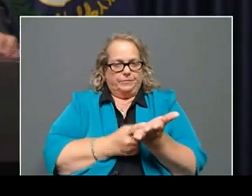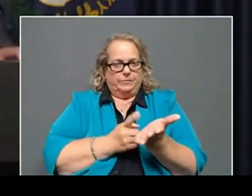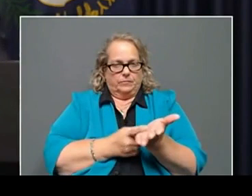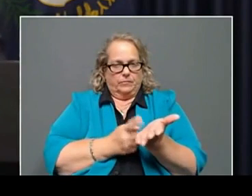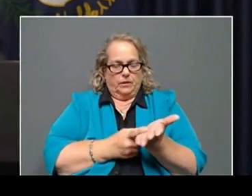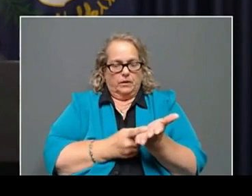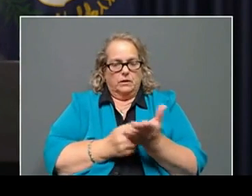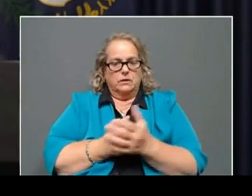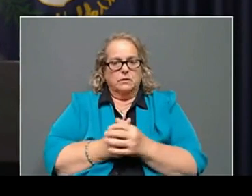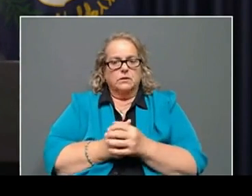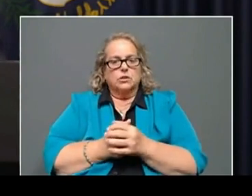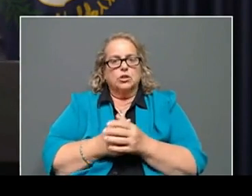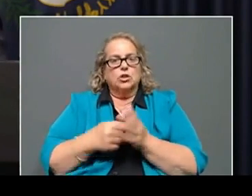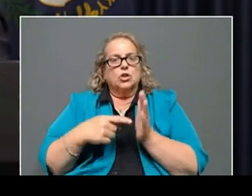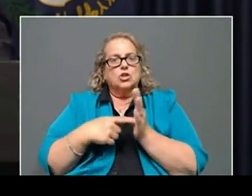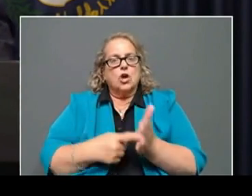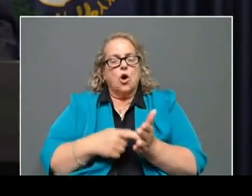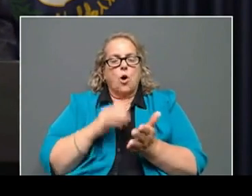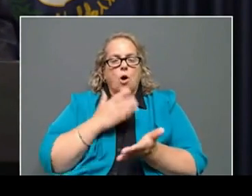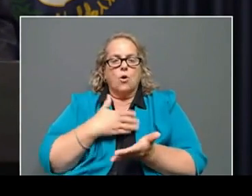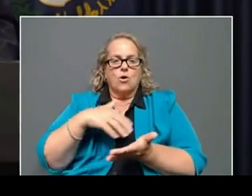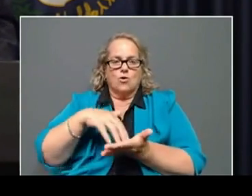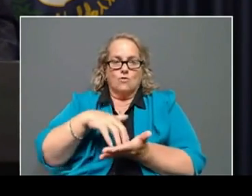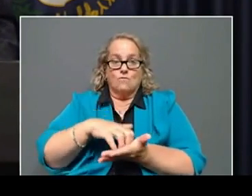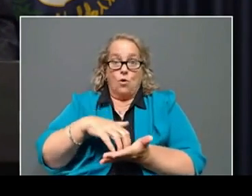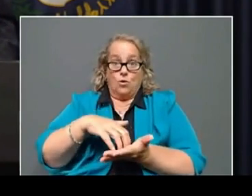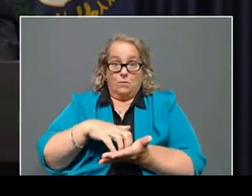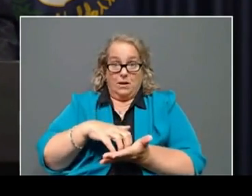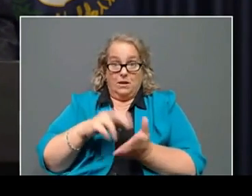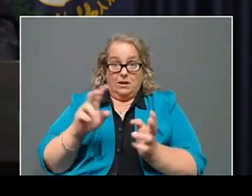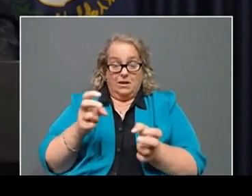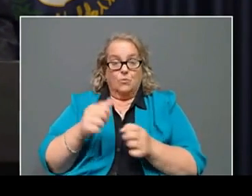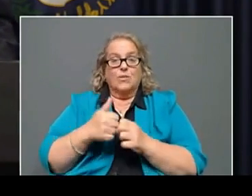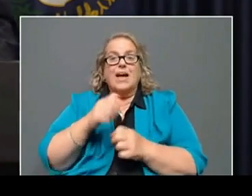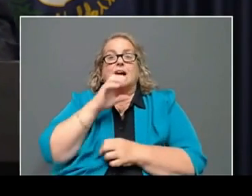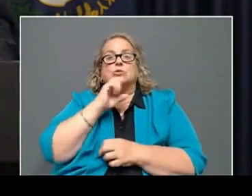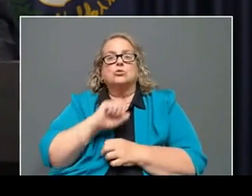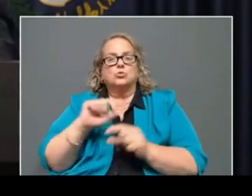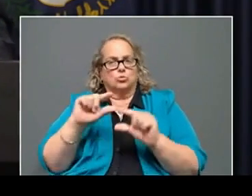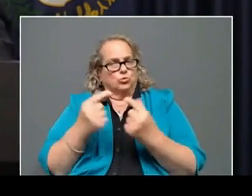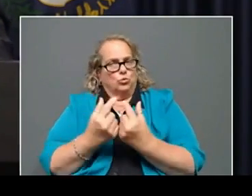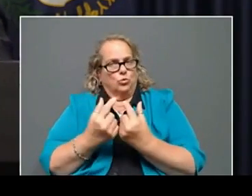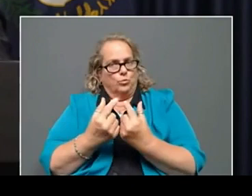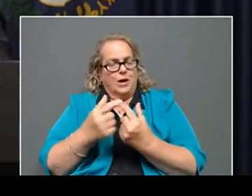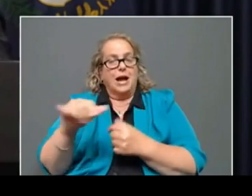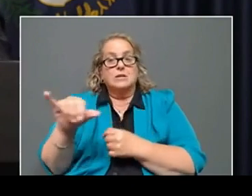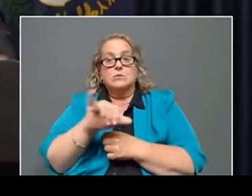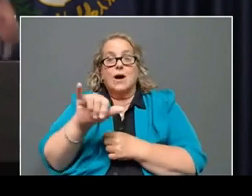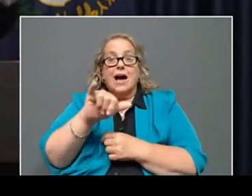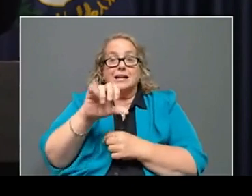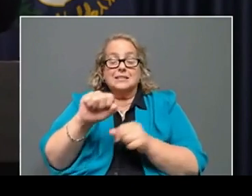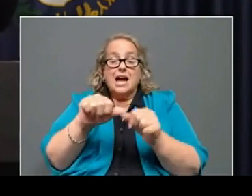vulnerability based on age group as well as areas of the state as we look